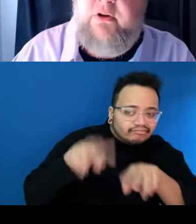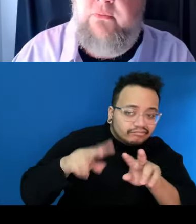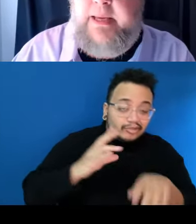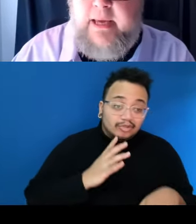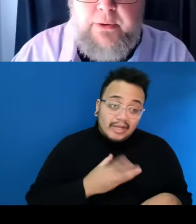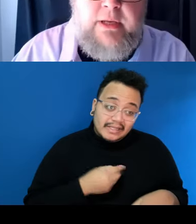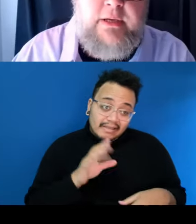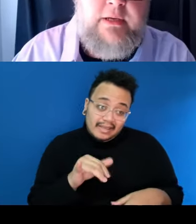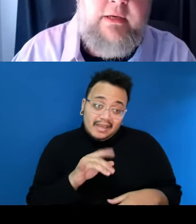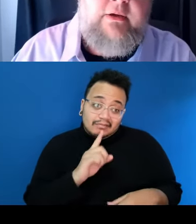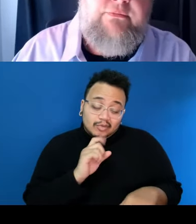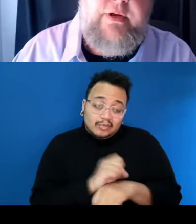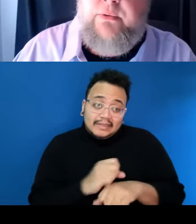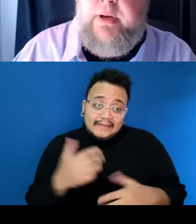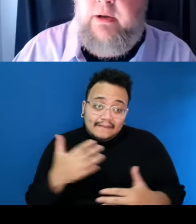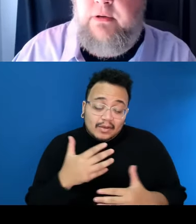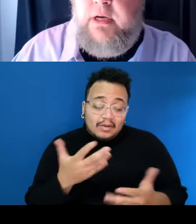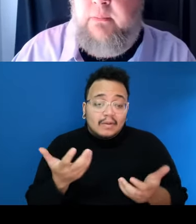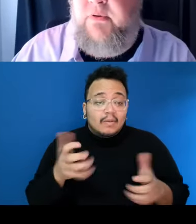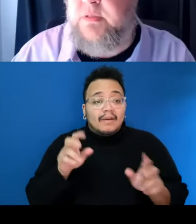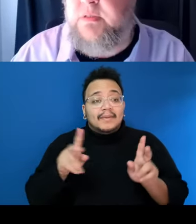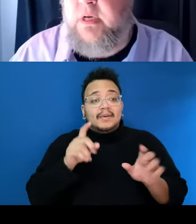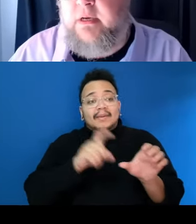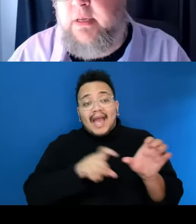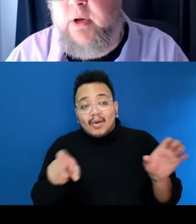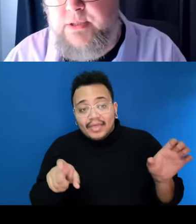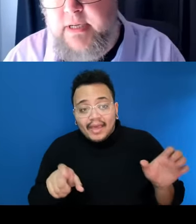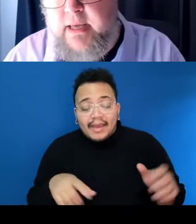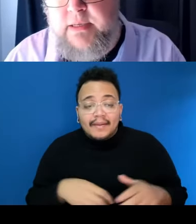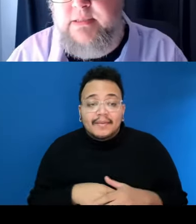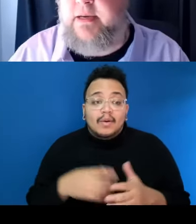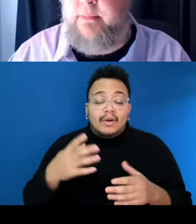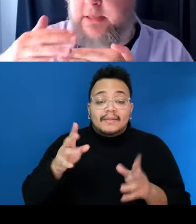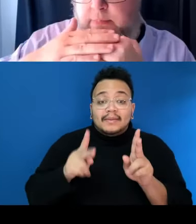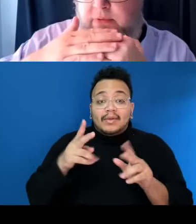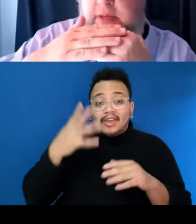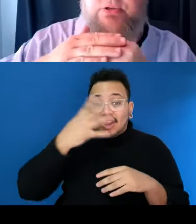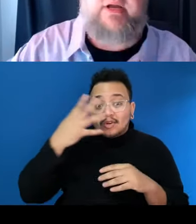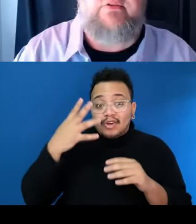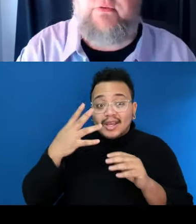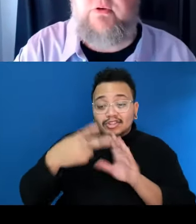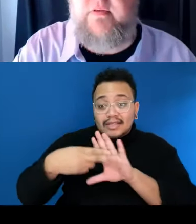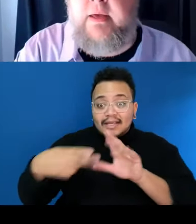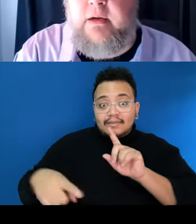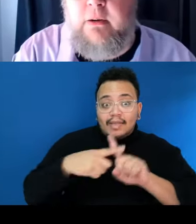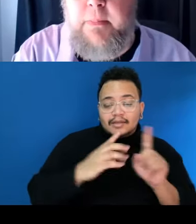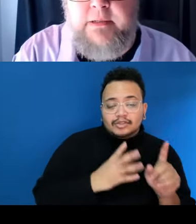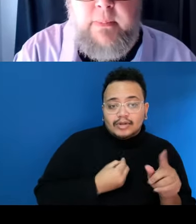fear of being outed, fear around folks' immigration status on top of being trans for those that are impacted